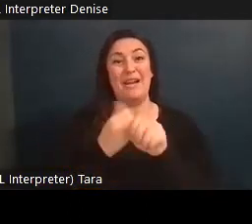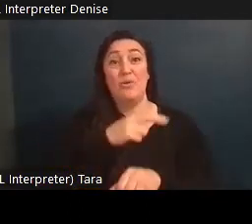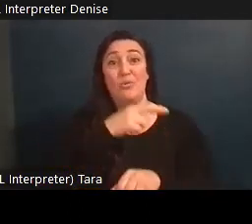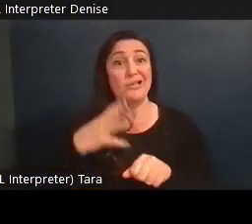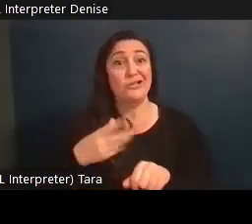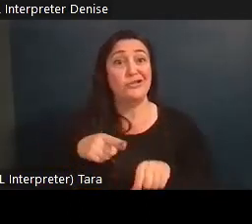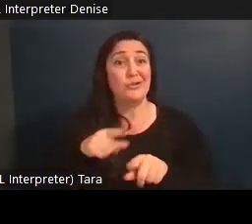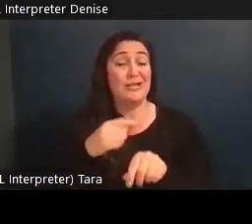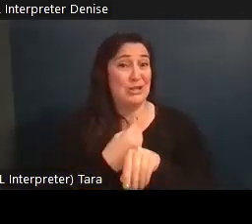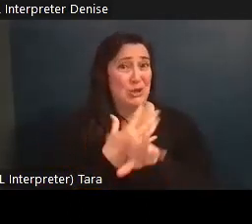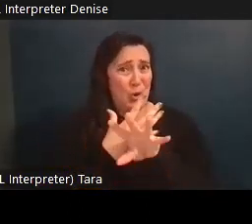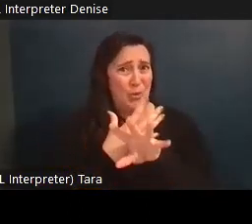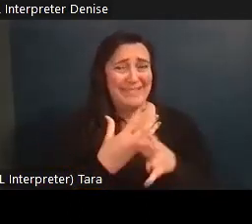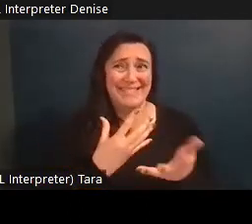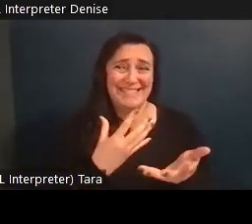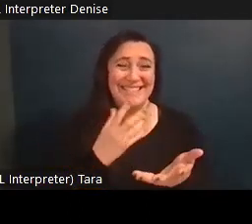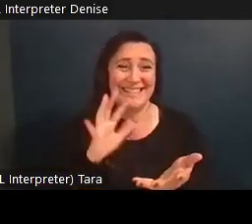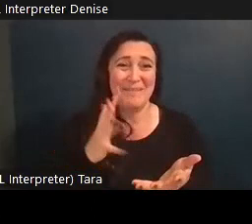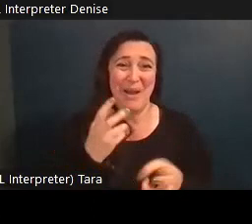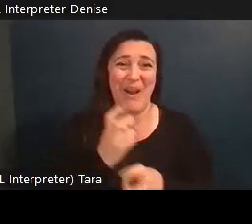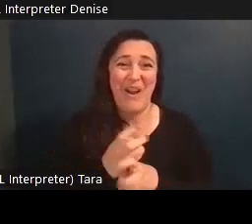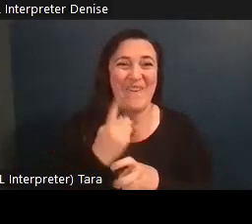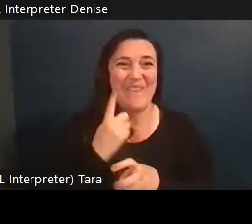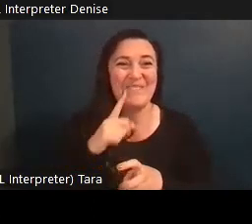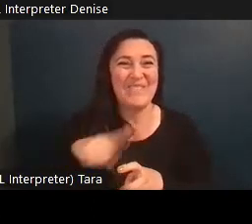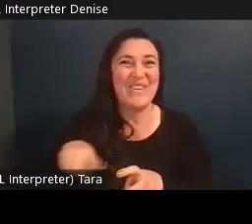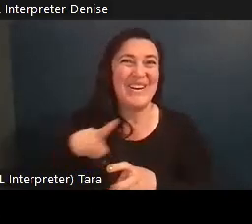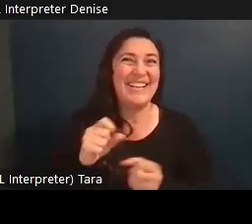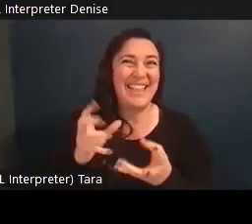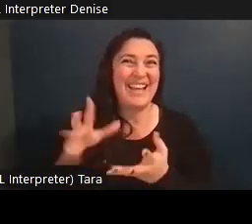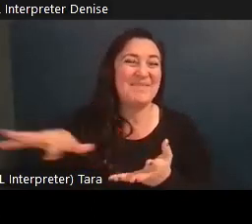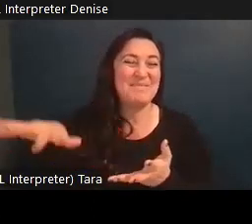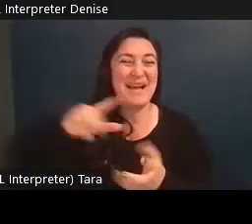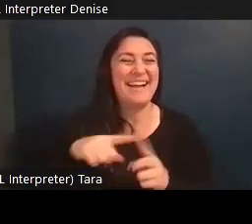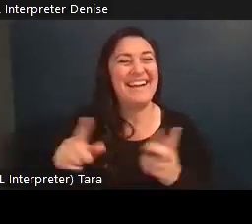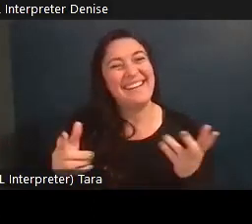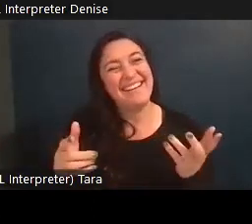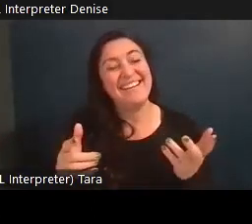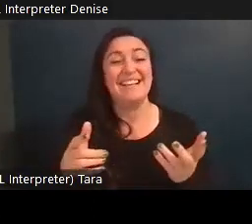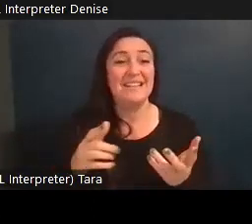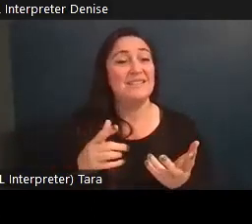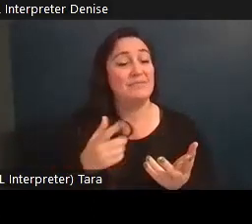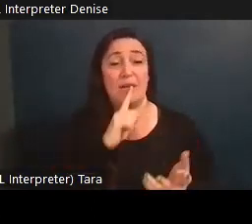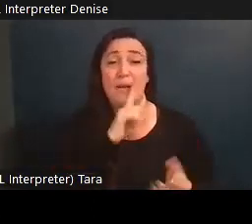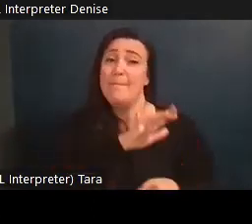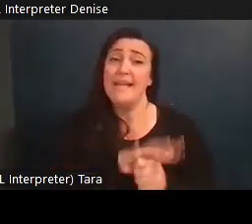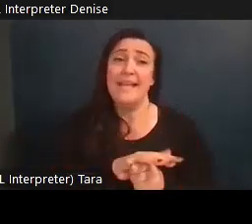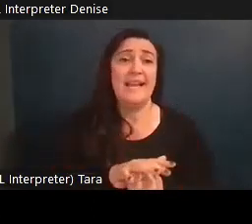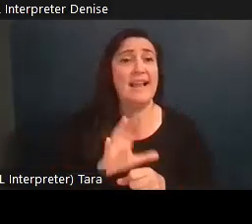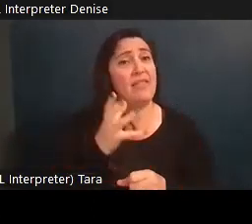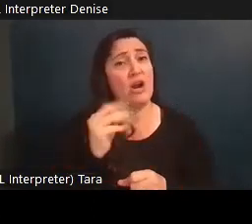folks were committed to the community and really kind of the Carm family and interested in advancing the product as they could